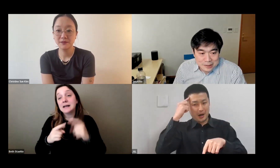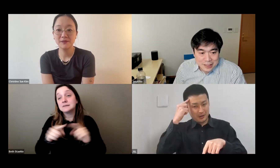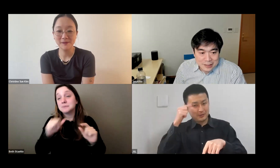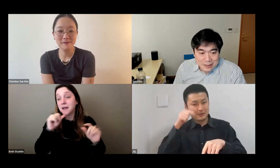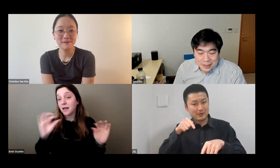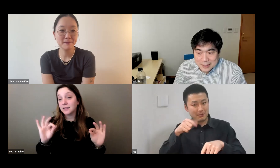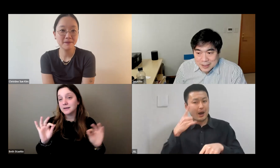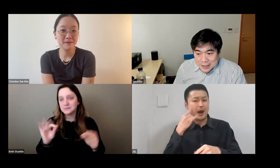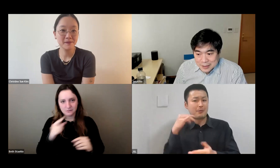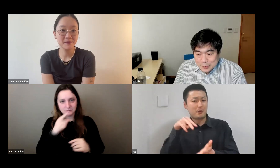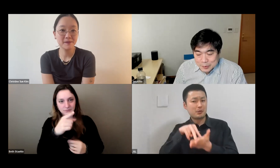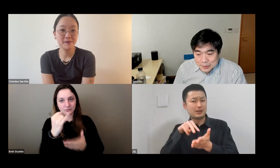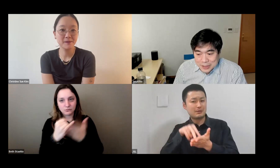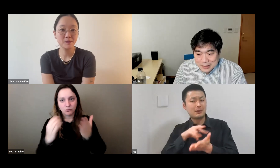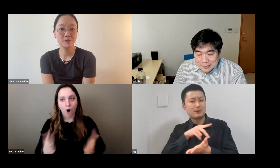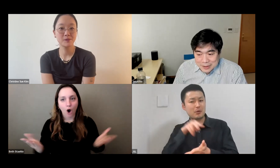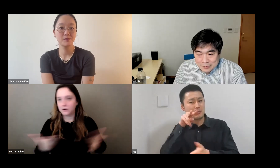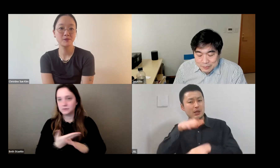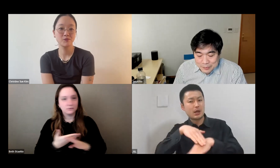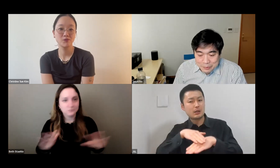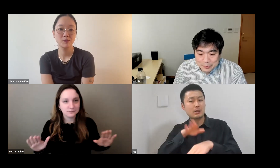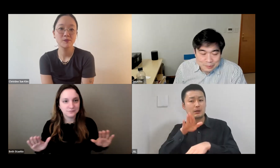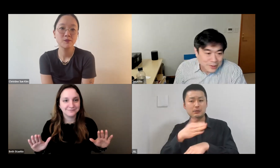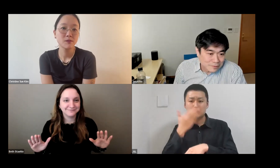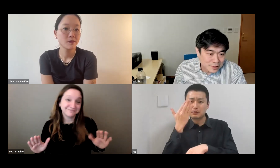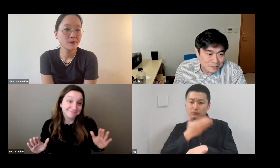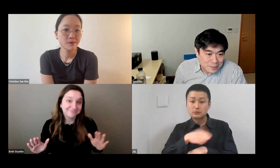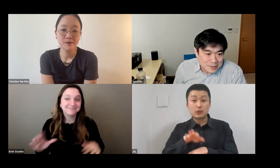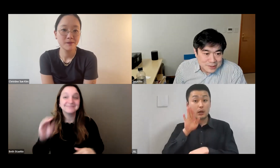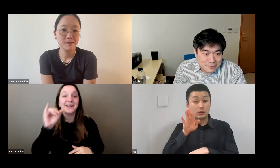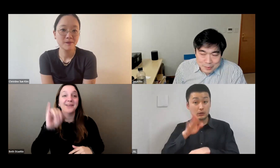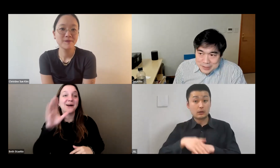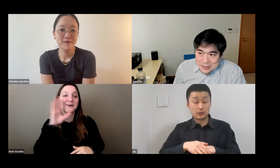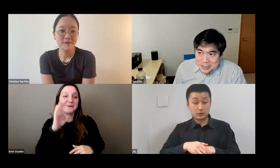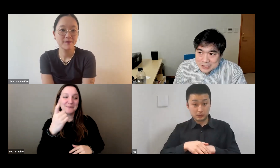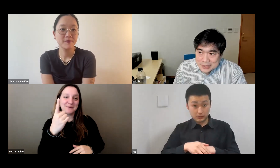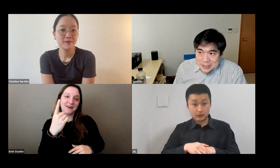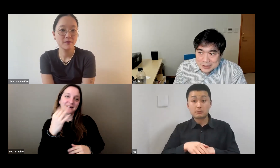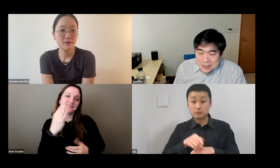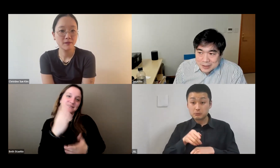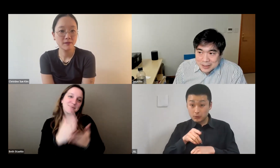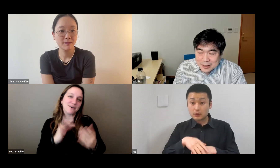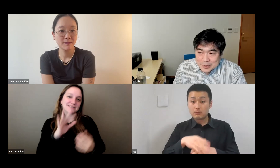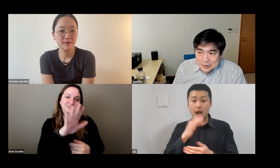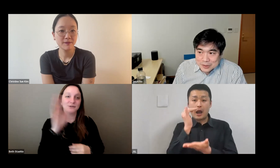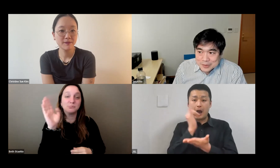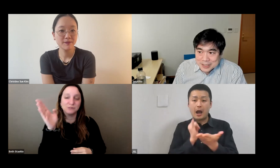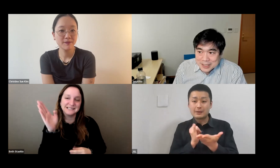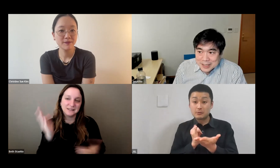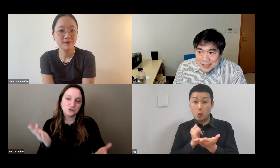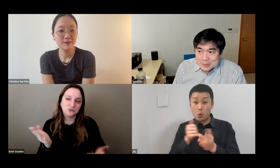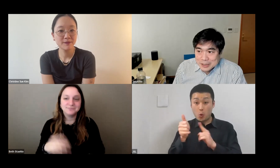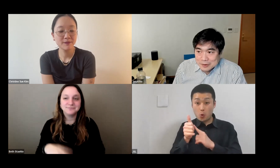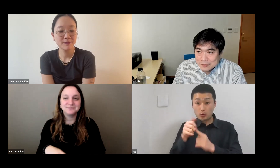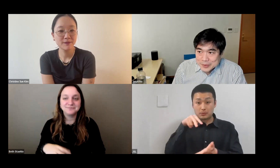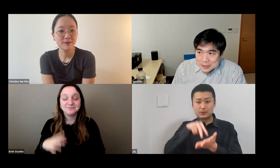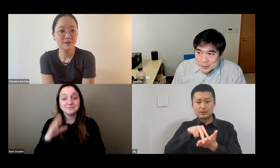and that will be one of the pieces of her presentation and it's extremely inspiring for me as well.